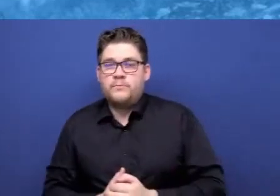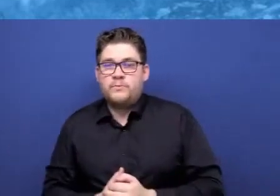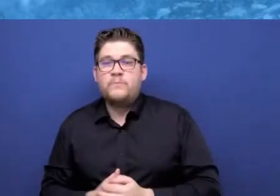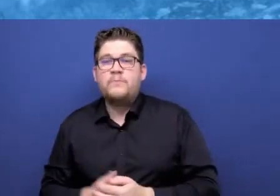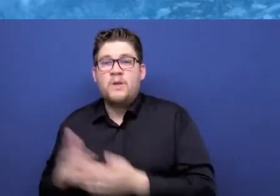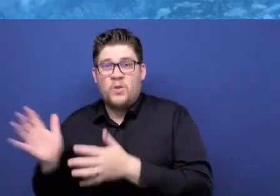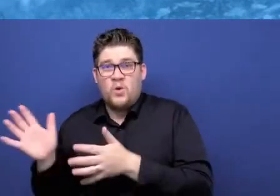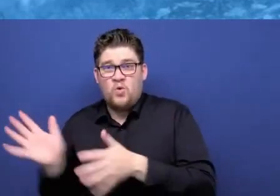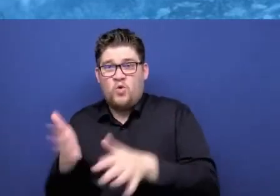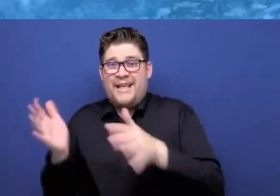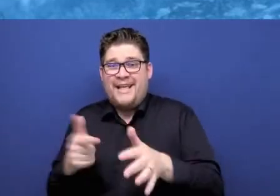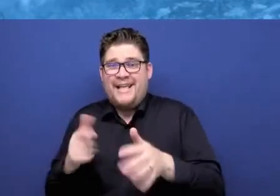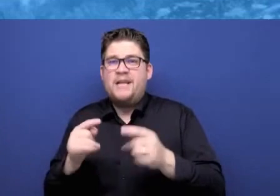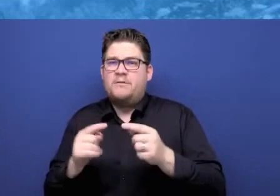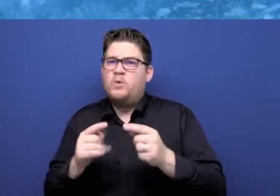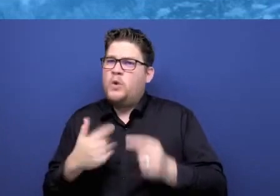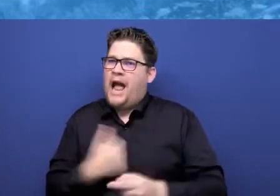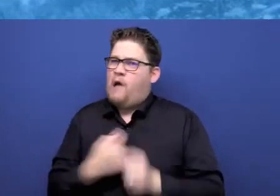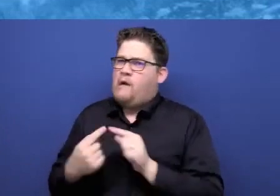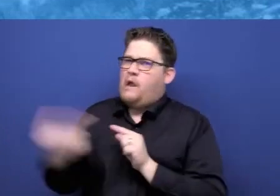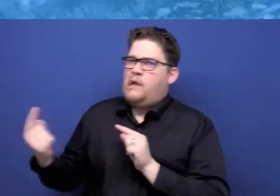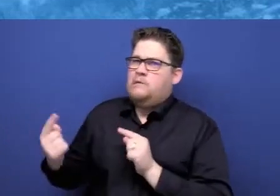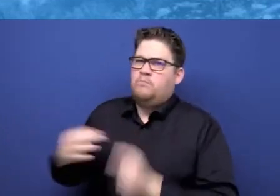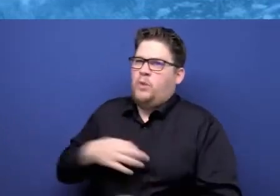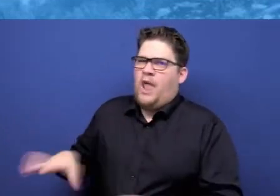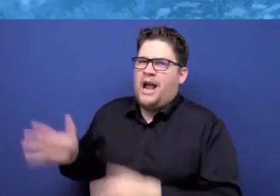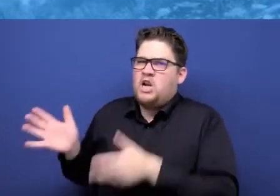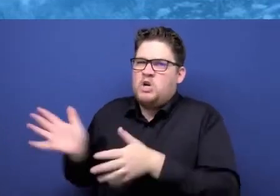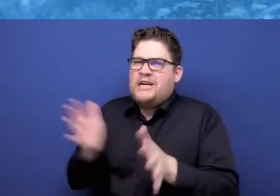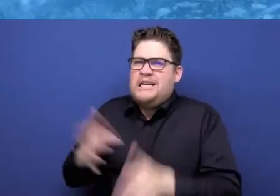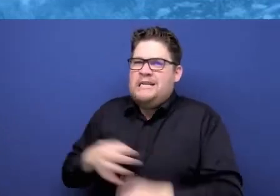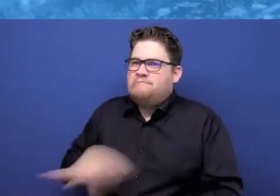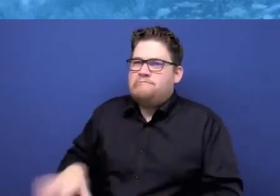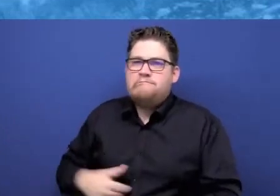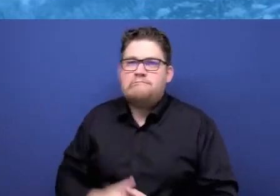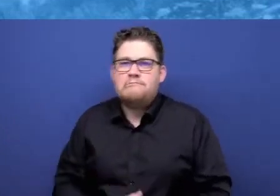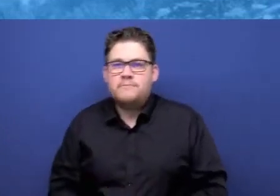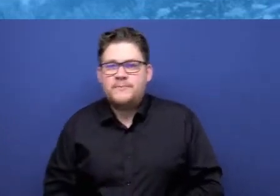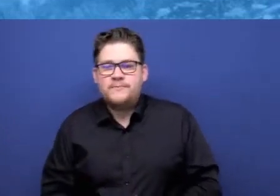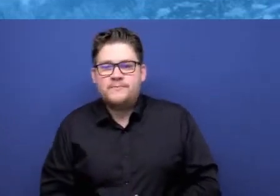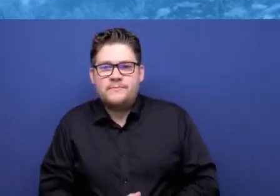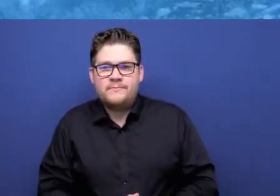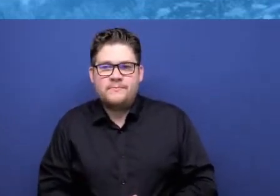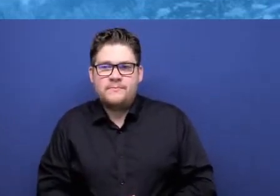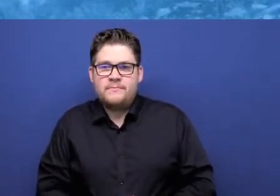temperatures and low humidities. It's the wind that room really